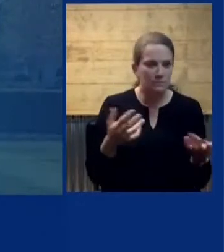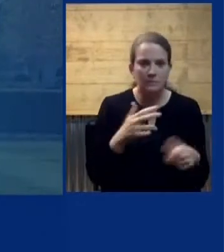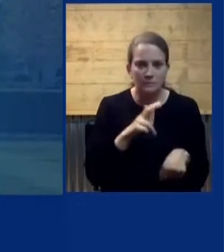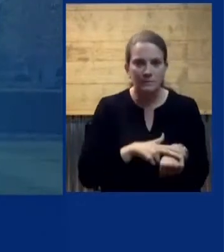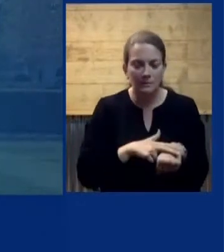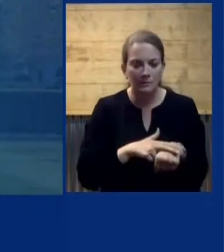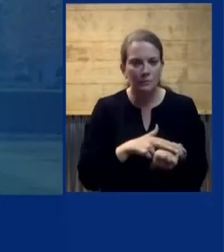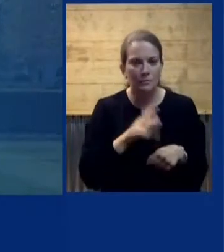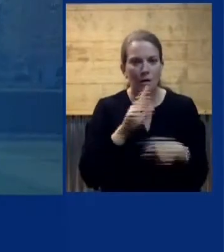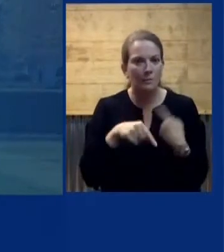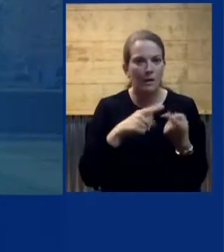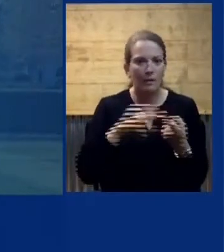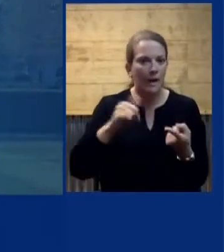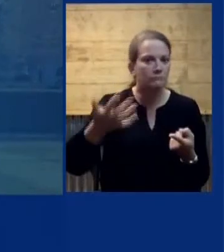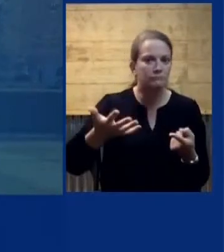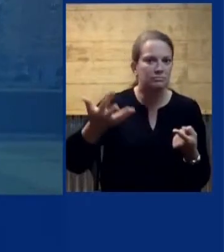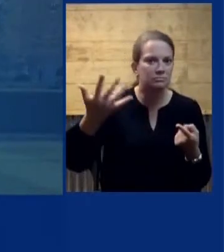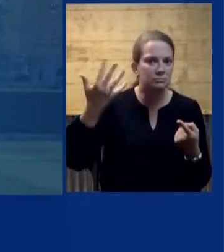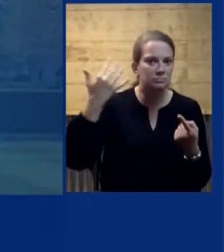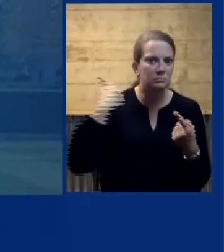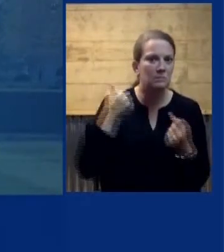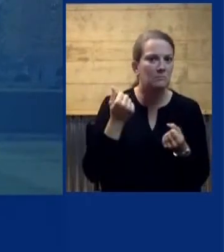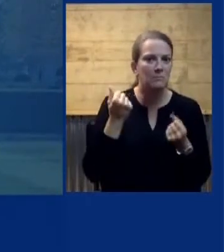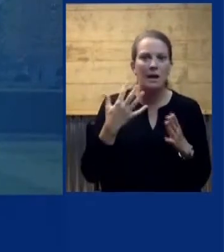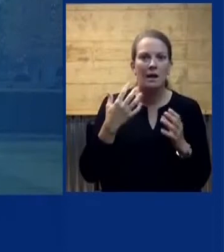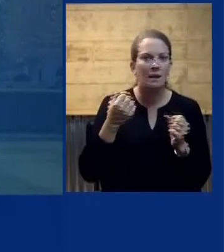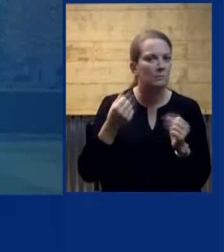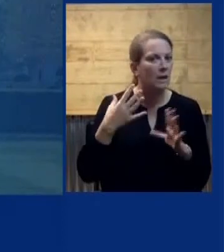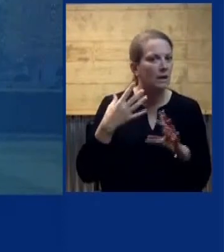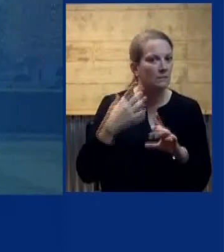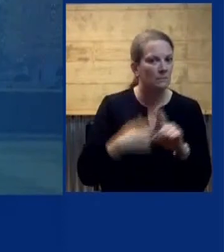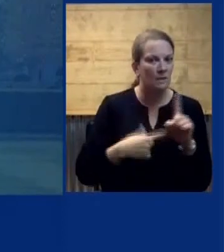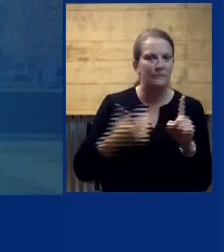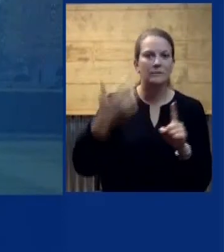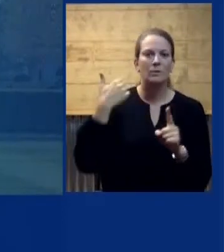SAYING THEIR ICU BEDS ARE